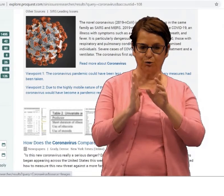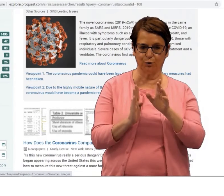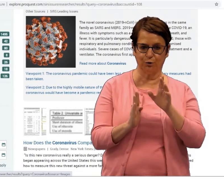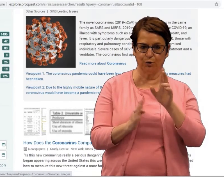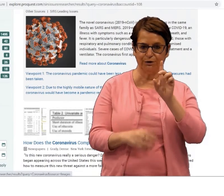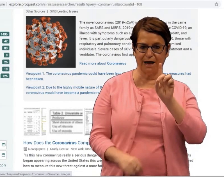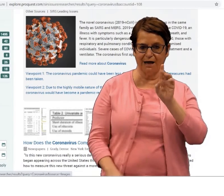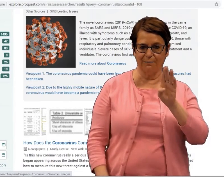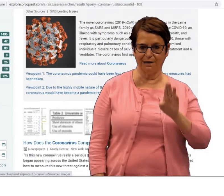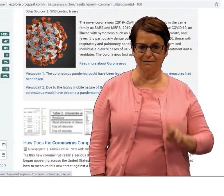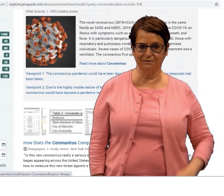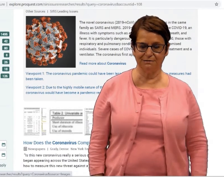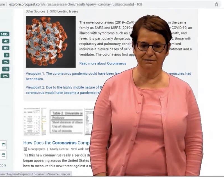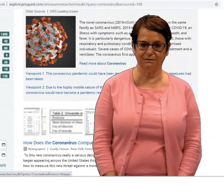database.